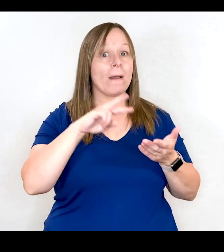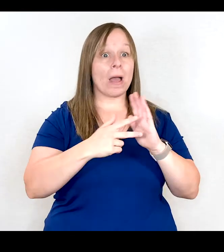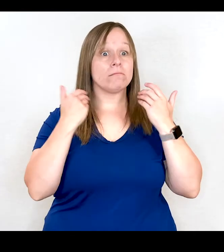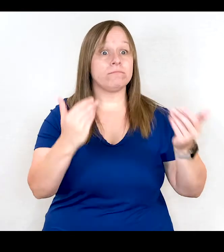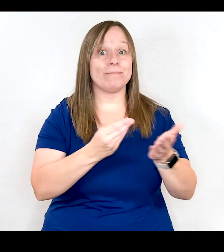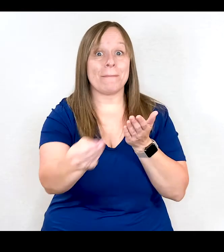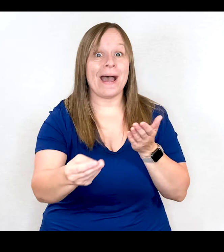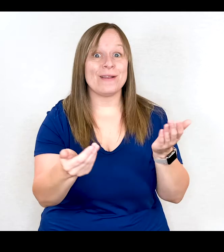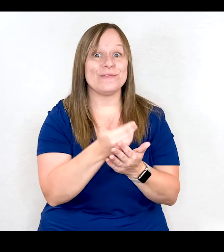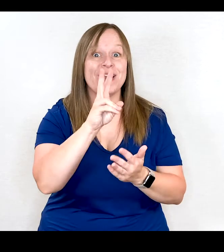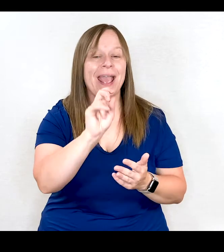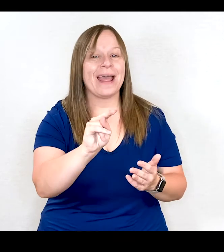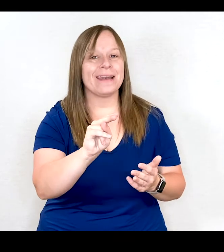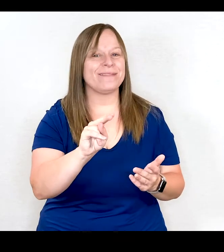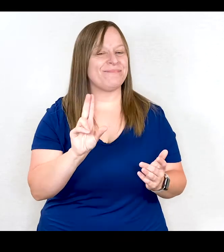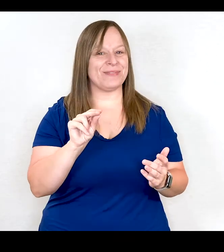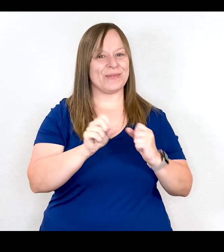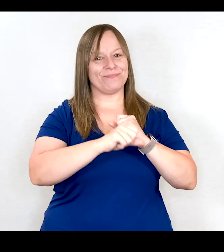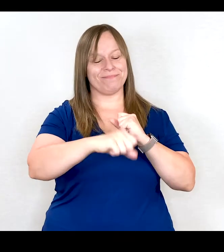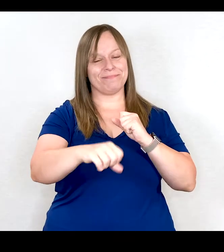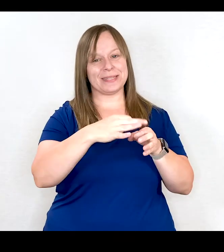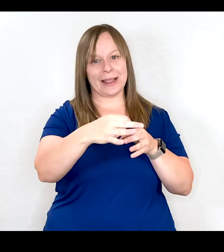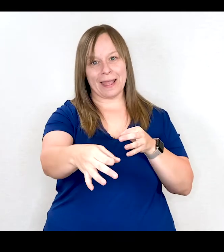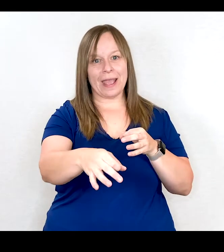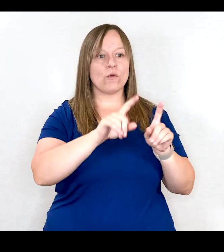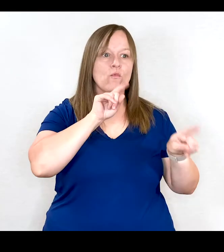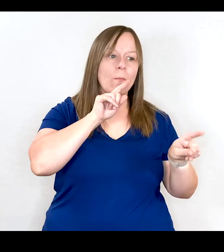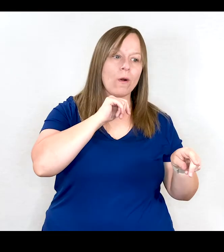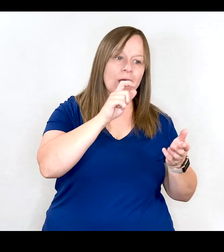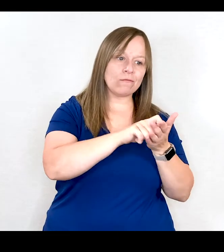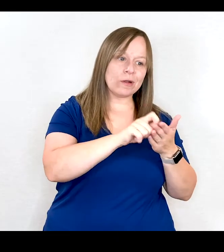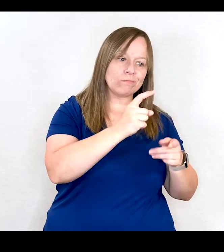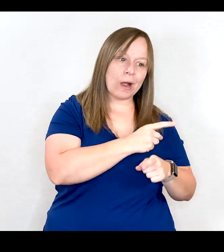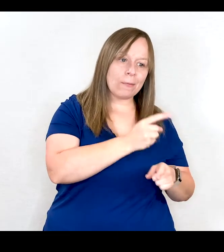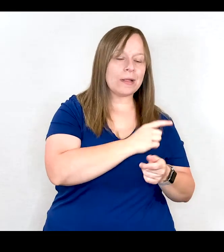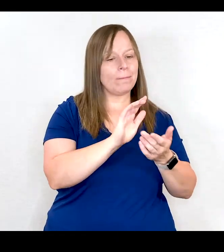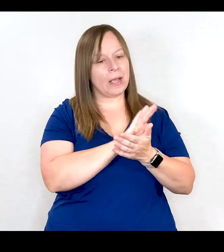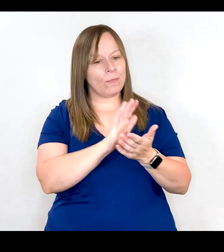I thought that meant I could move right to purchase. But things were delayed. The report wasn't written correctly.